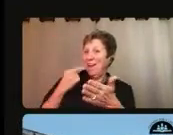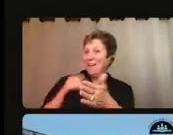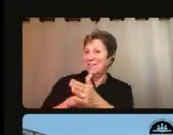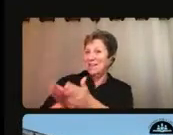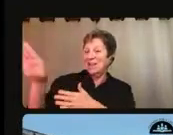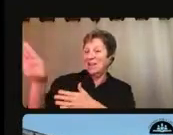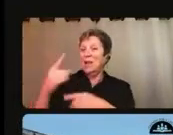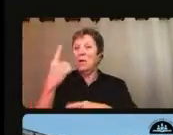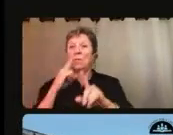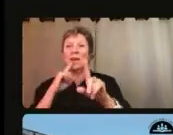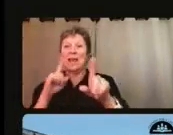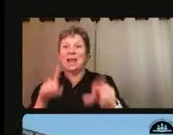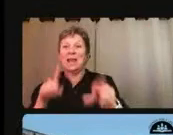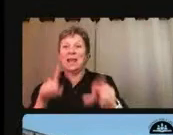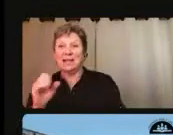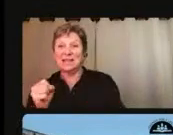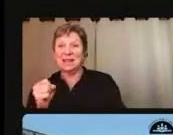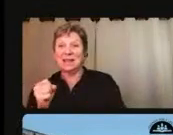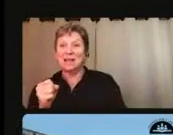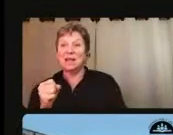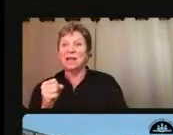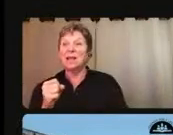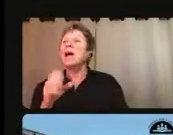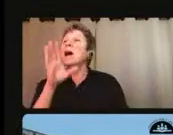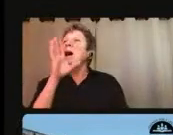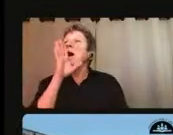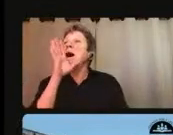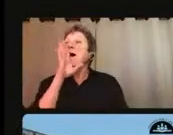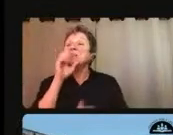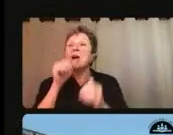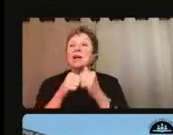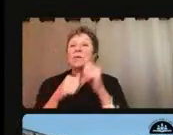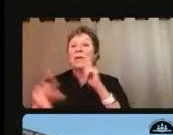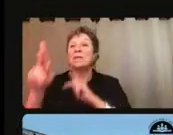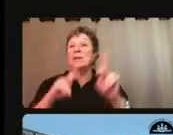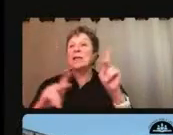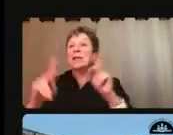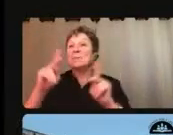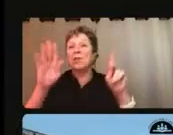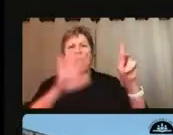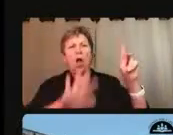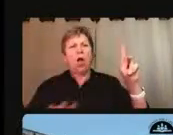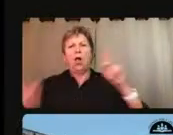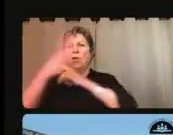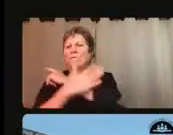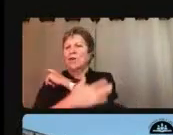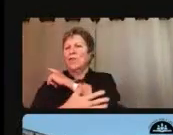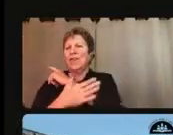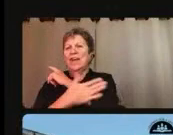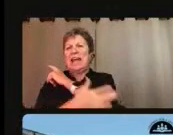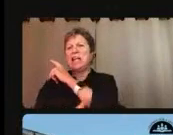LIFE TRAJECTORY? THERE'S REALLY ONLY ONE ANSWER